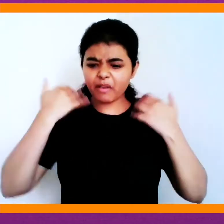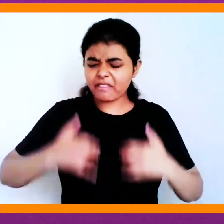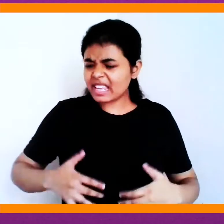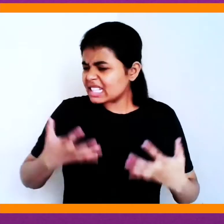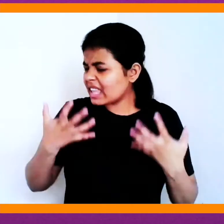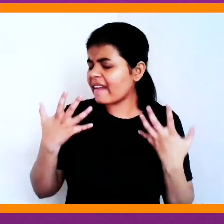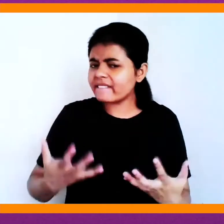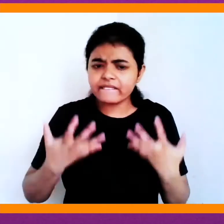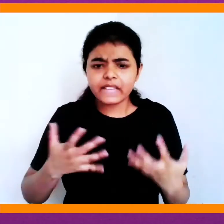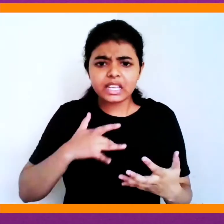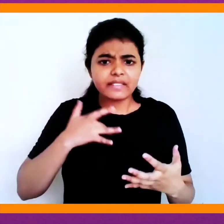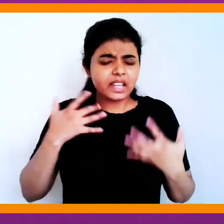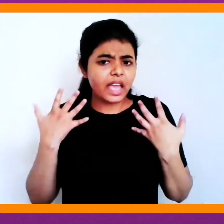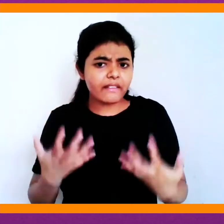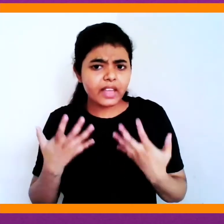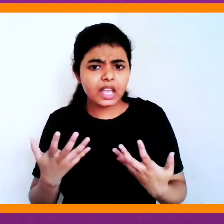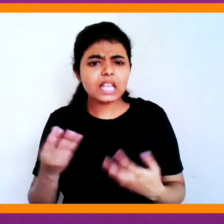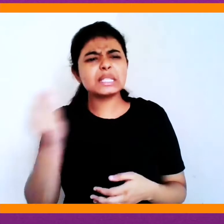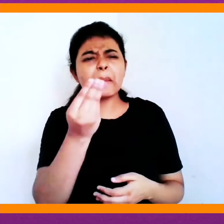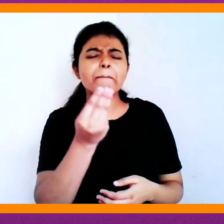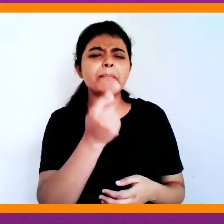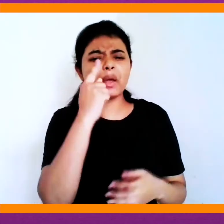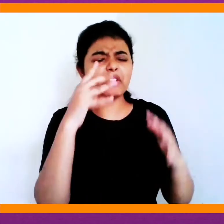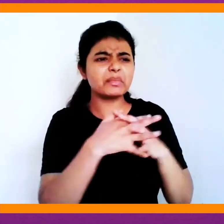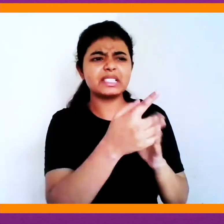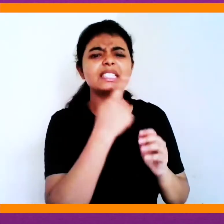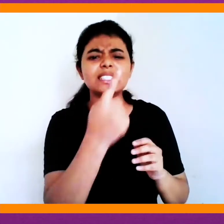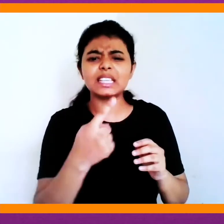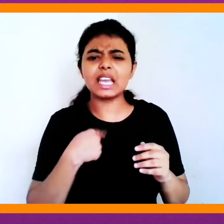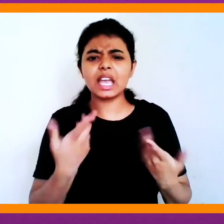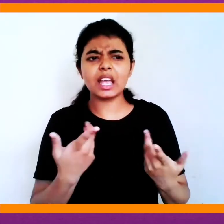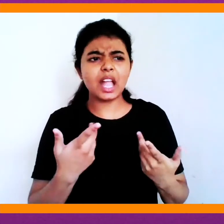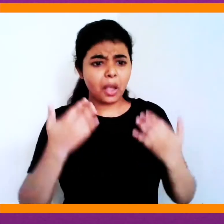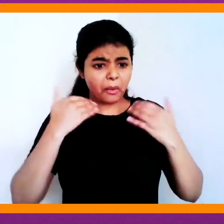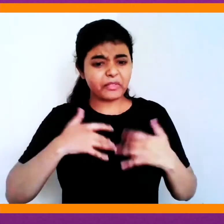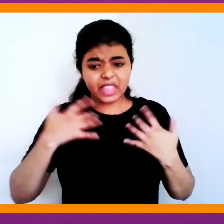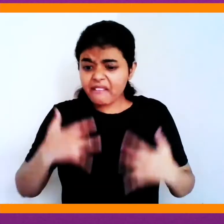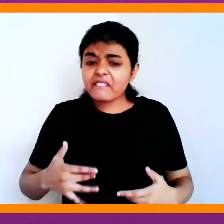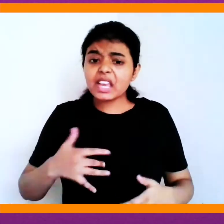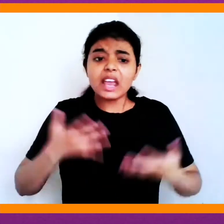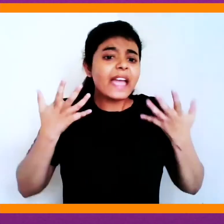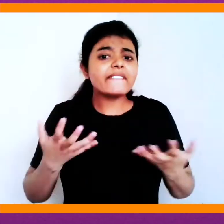they could have increase in depression and heaviness in the body though the well they do